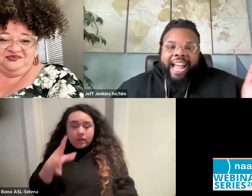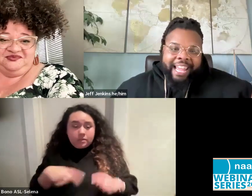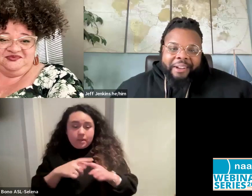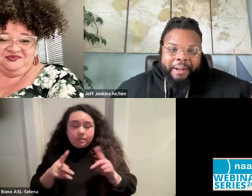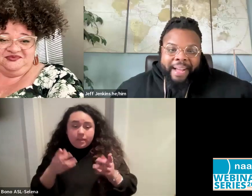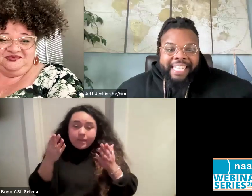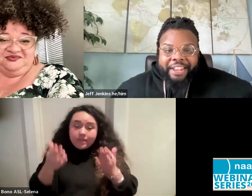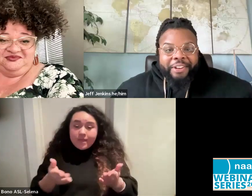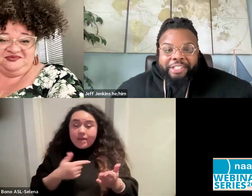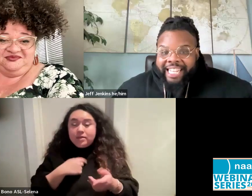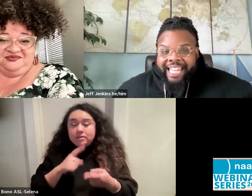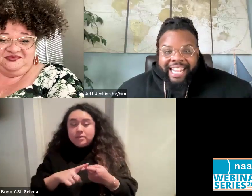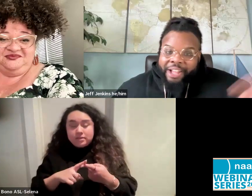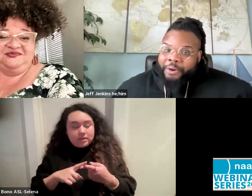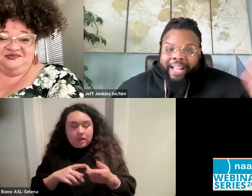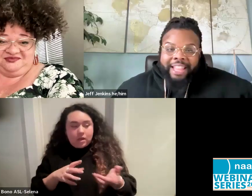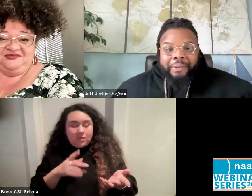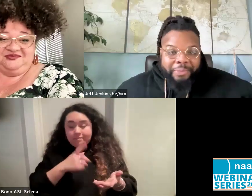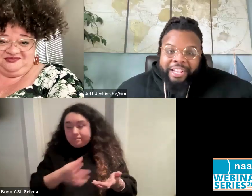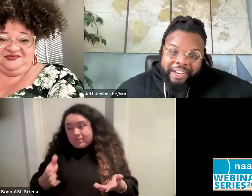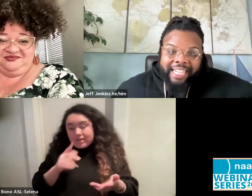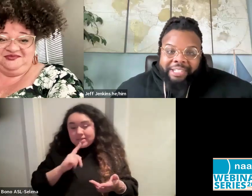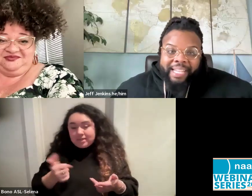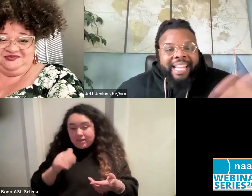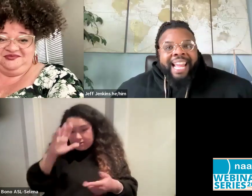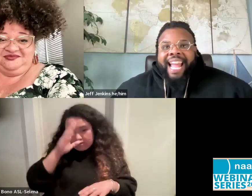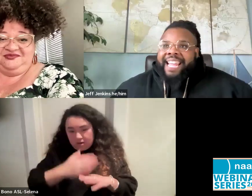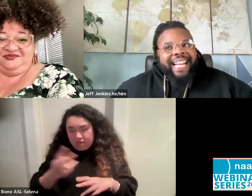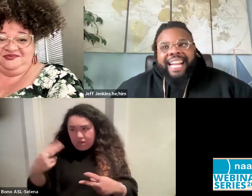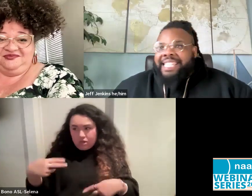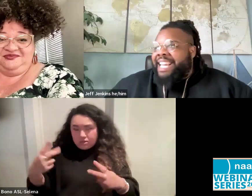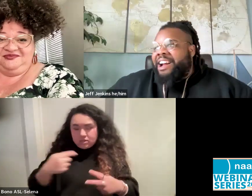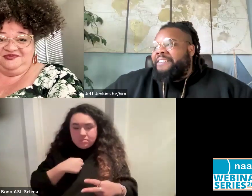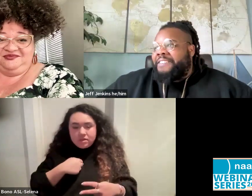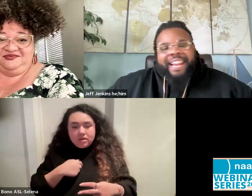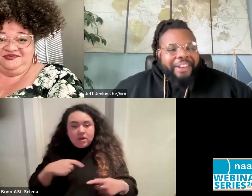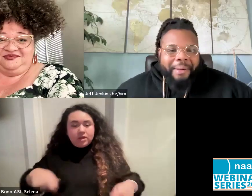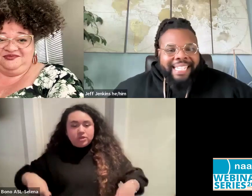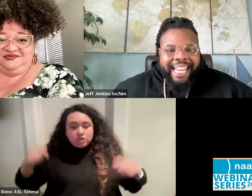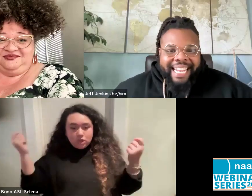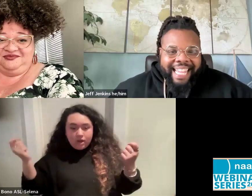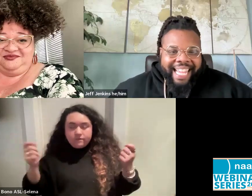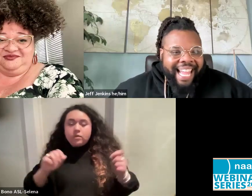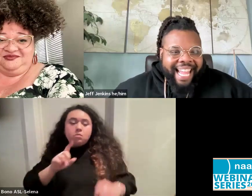I care about my two year old son who I thought was really going to judge me. And he's like, I took it off and nobody said anything.